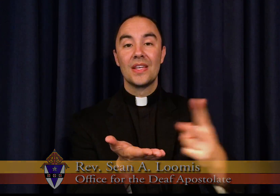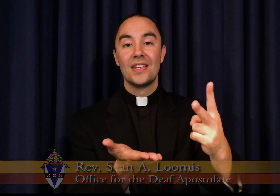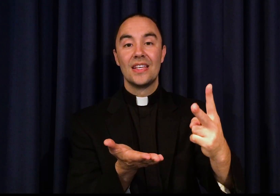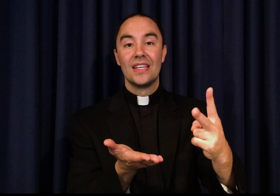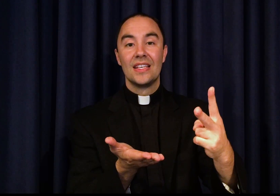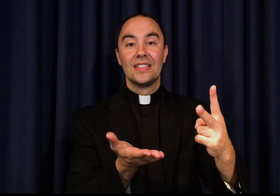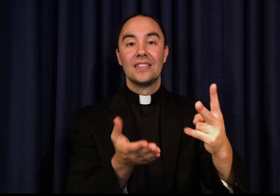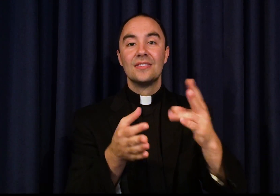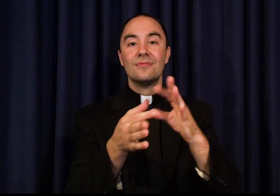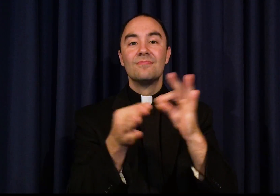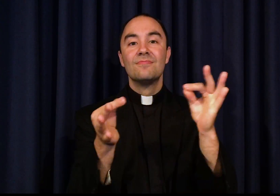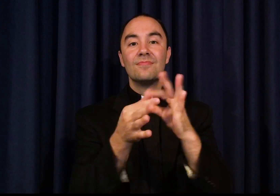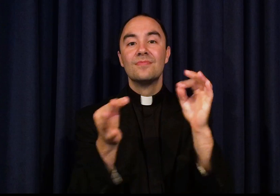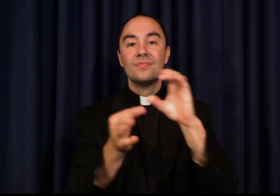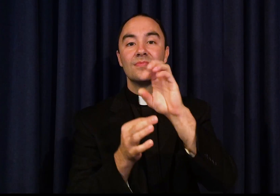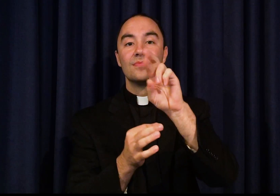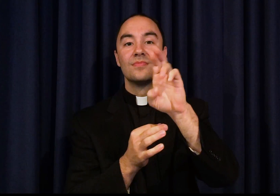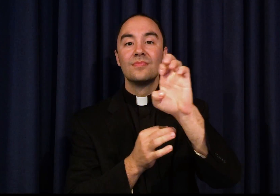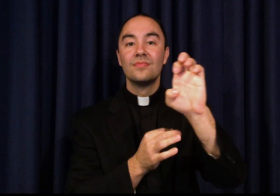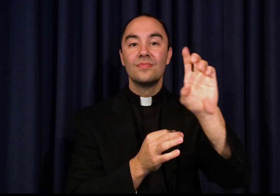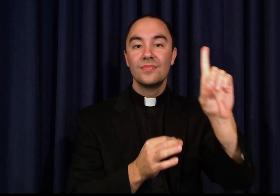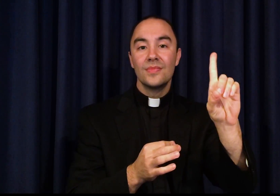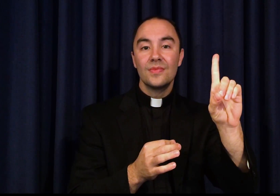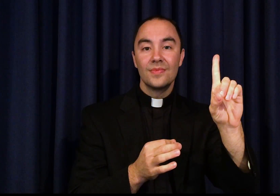remember we're talking about the Creed.